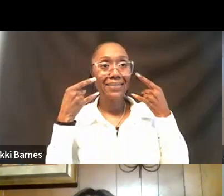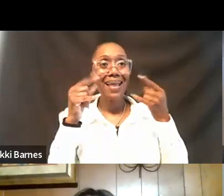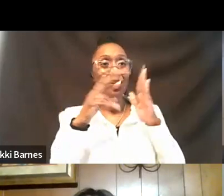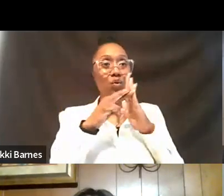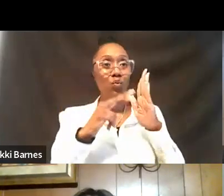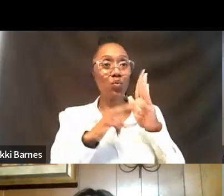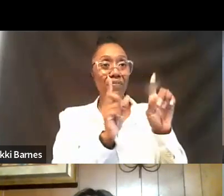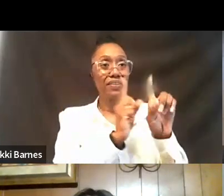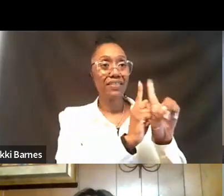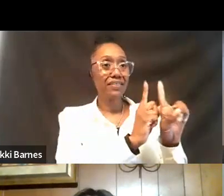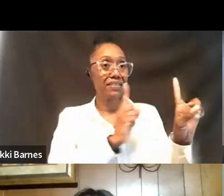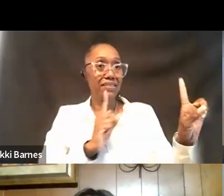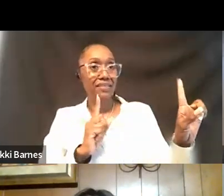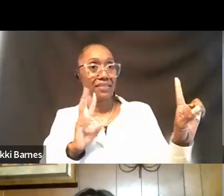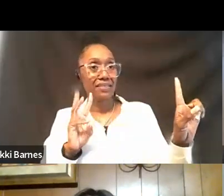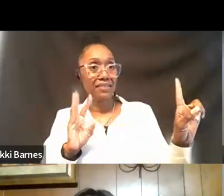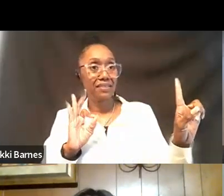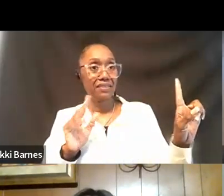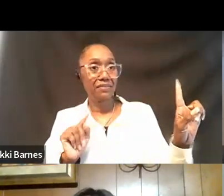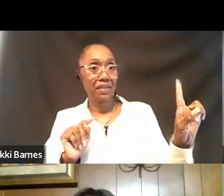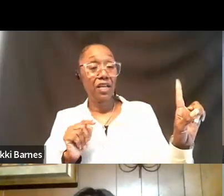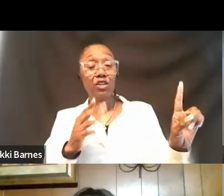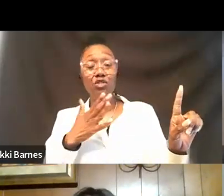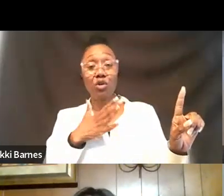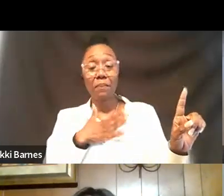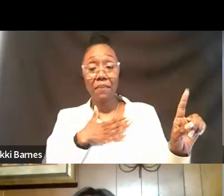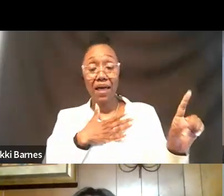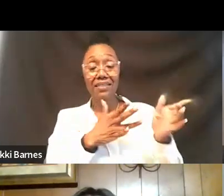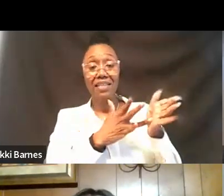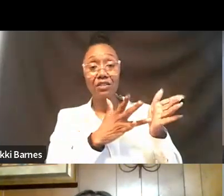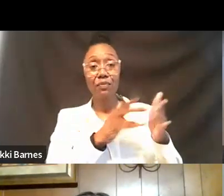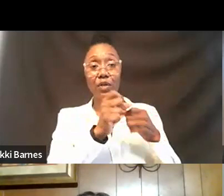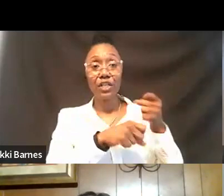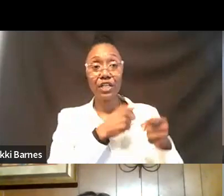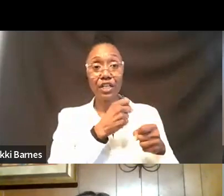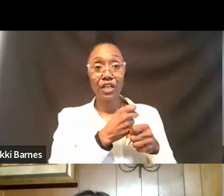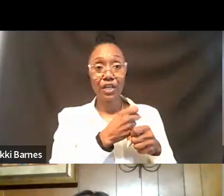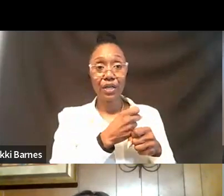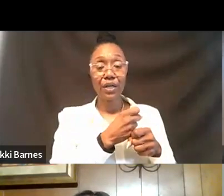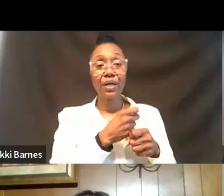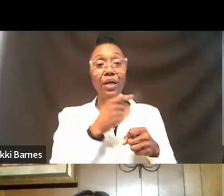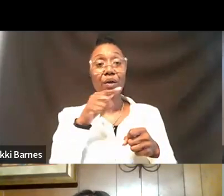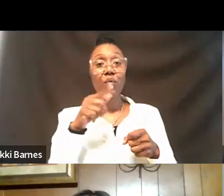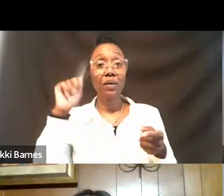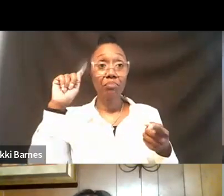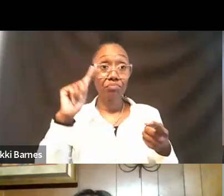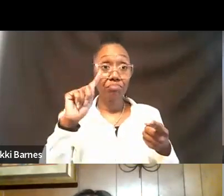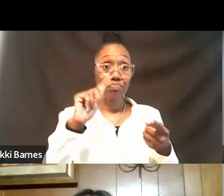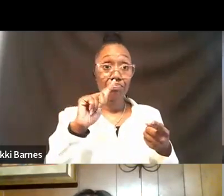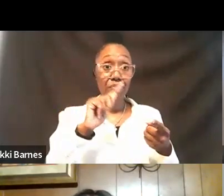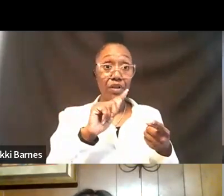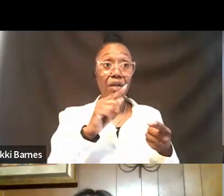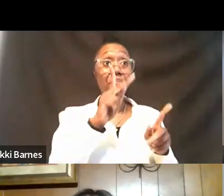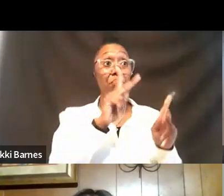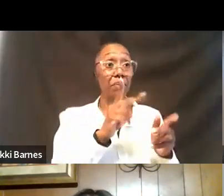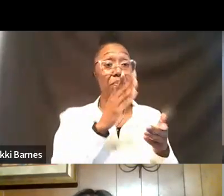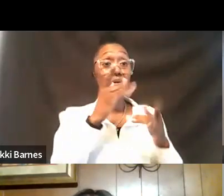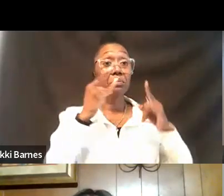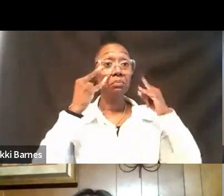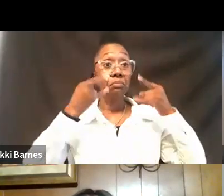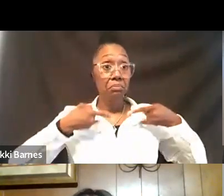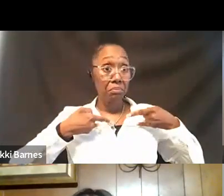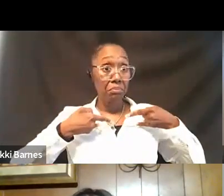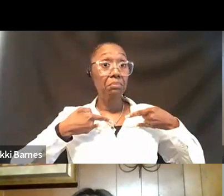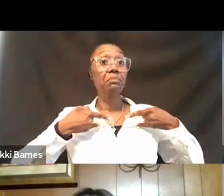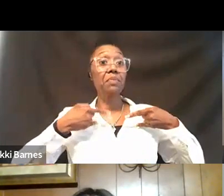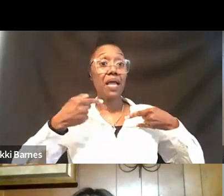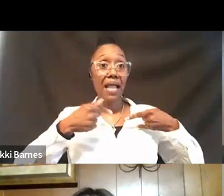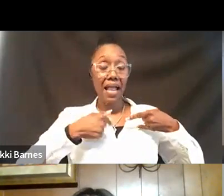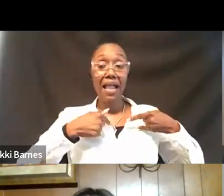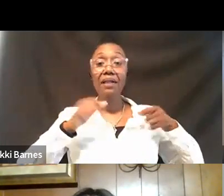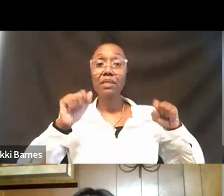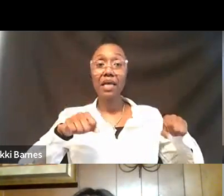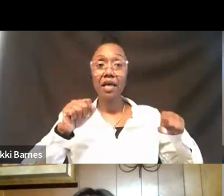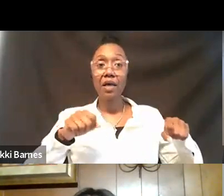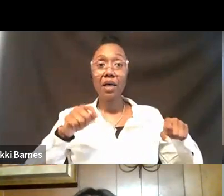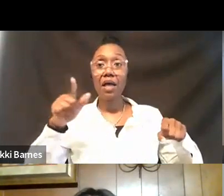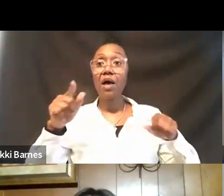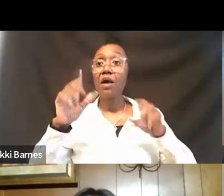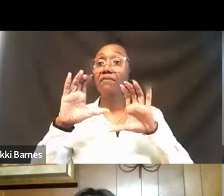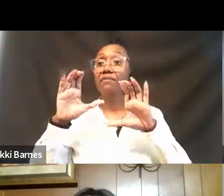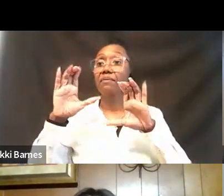But around my software, you and COVID kinda. When that when the COVID went down a little bit and people going, that way in math more often, I was able to be interviewed by a classmate of mine and she.